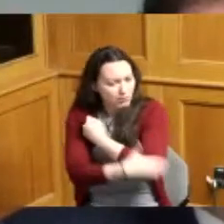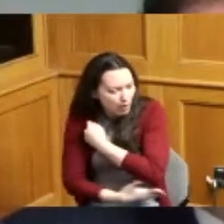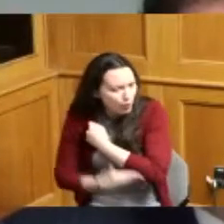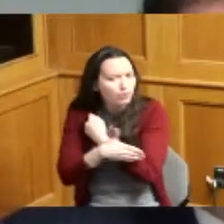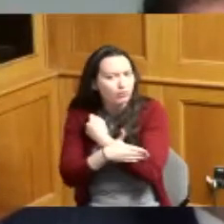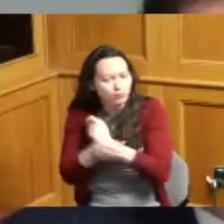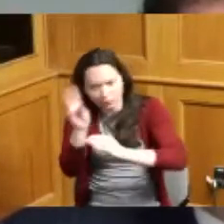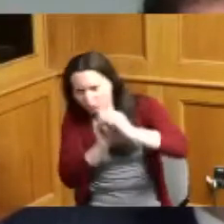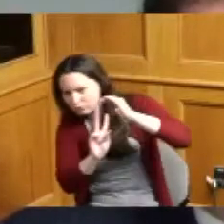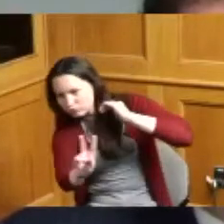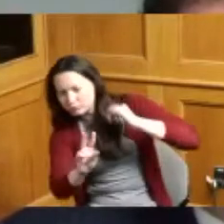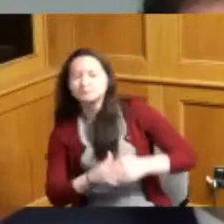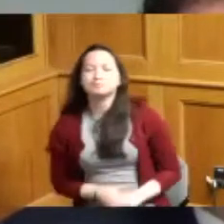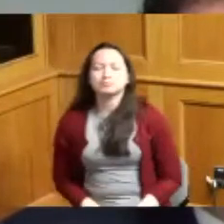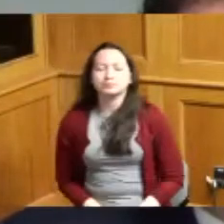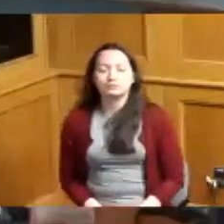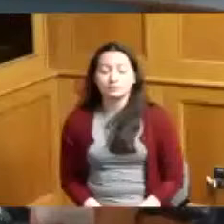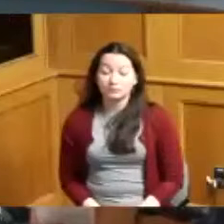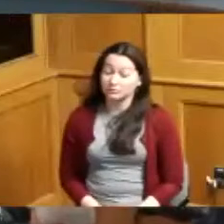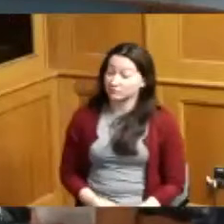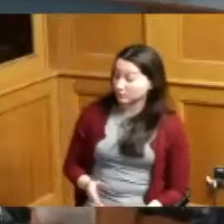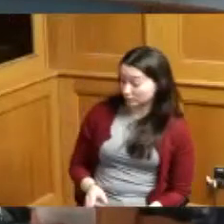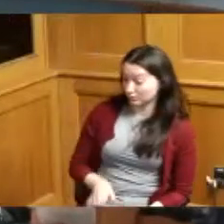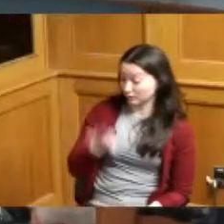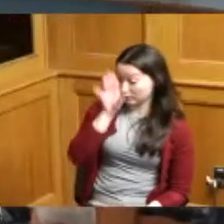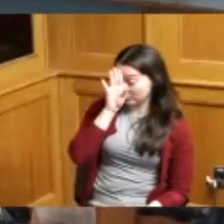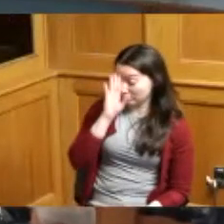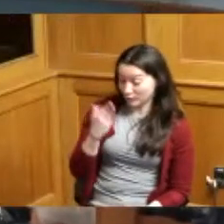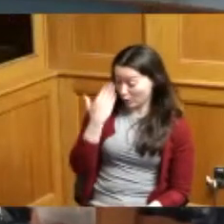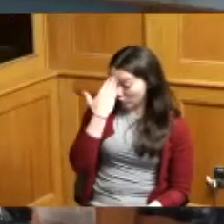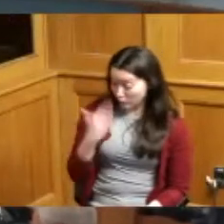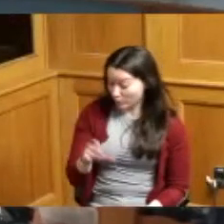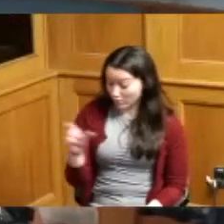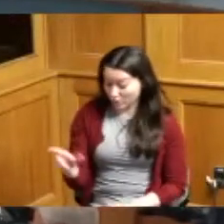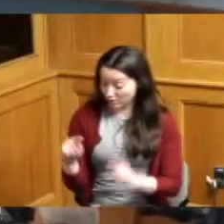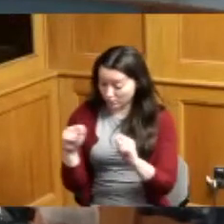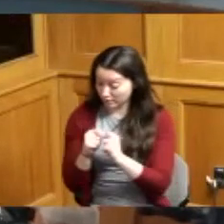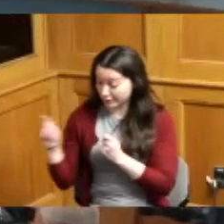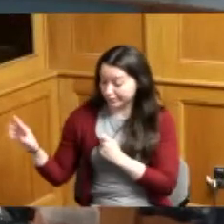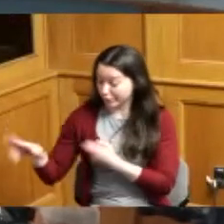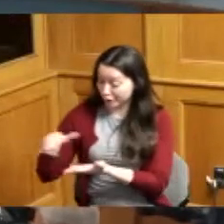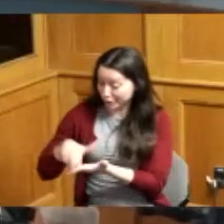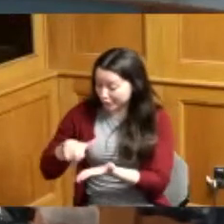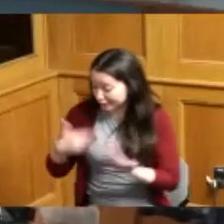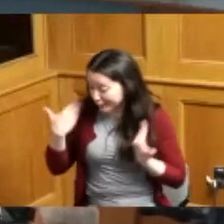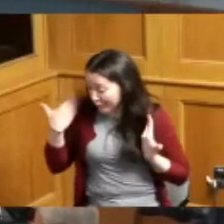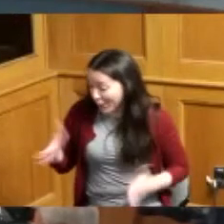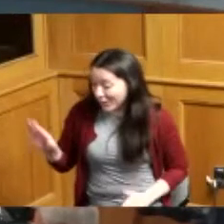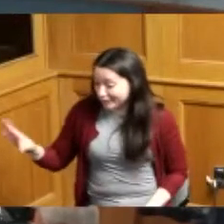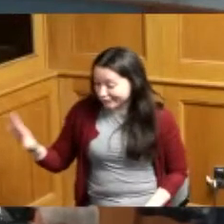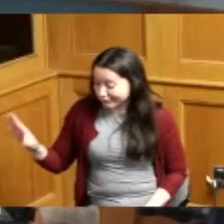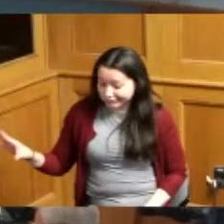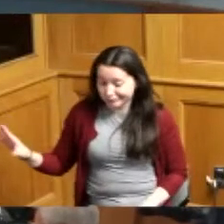in time well I know other we don't know what other uh teams contracts are because we gotta we don't